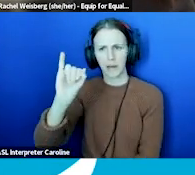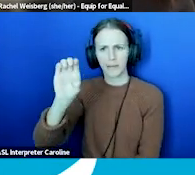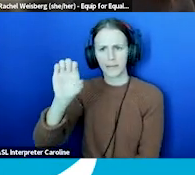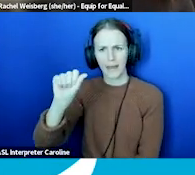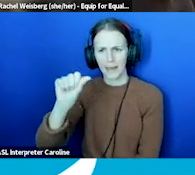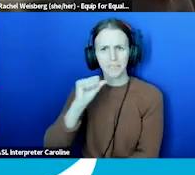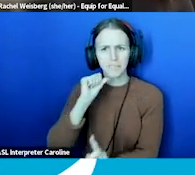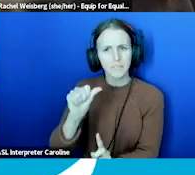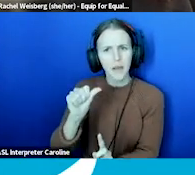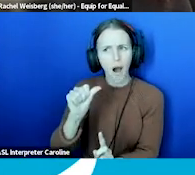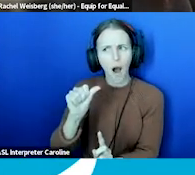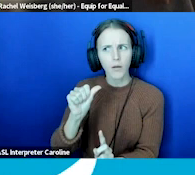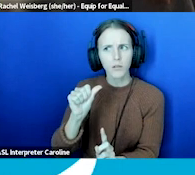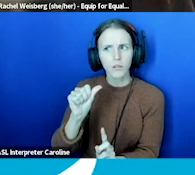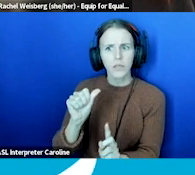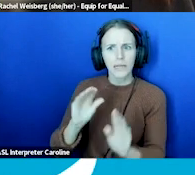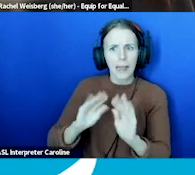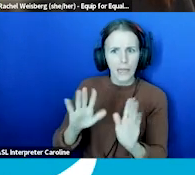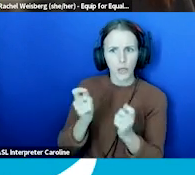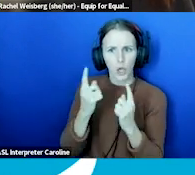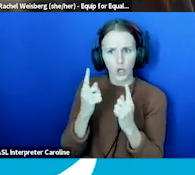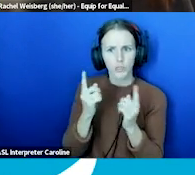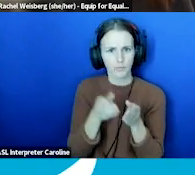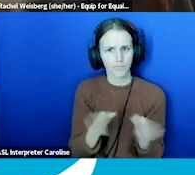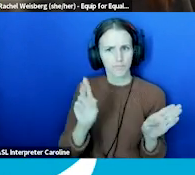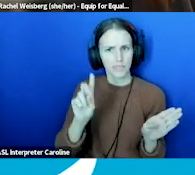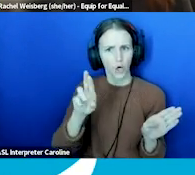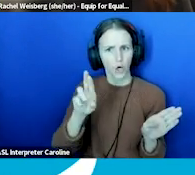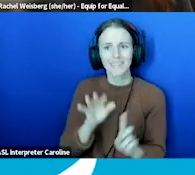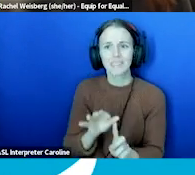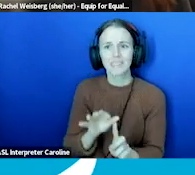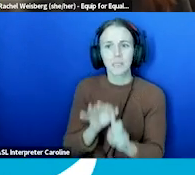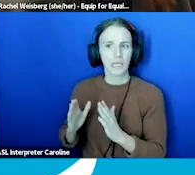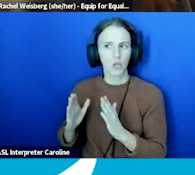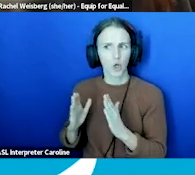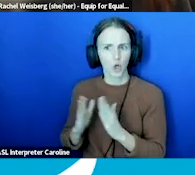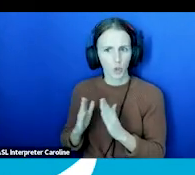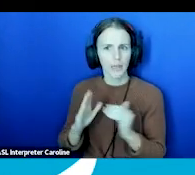ANOTHER COMMENT/QUESTION. IT SEEMS